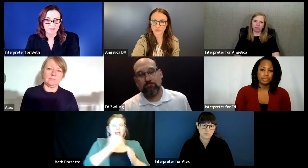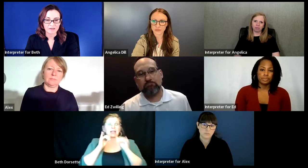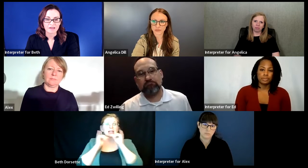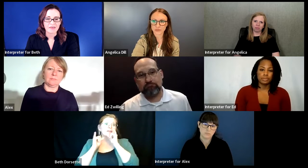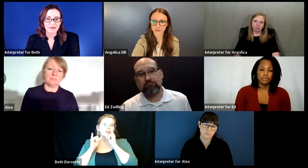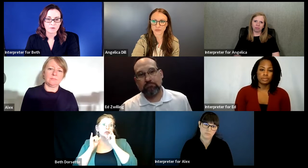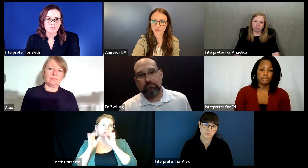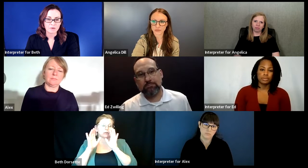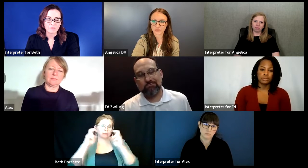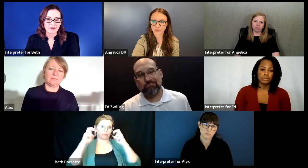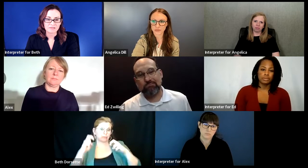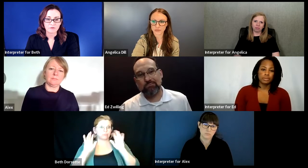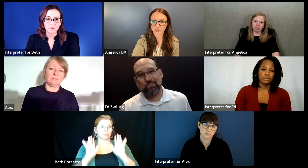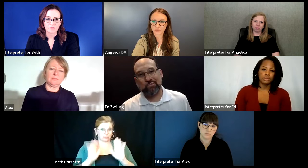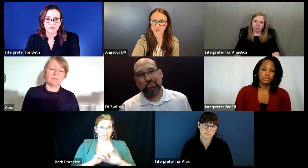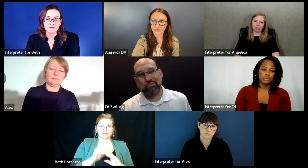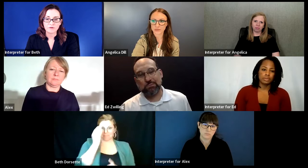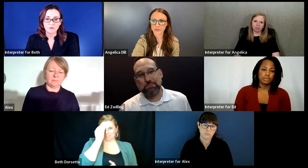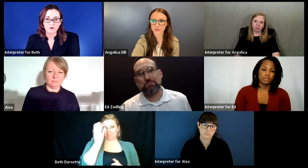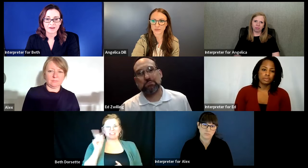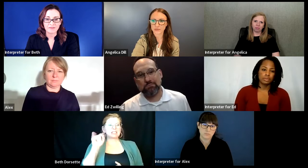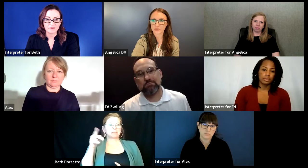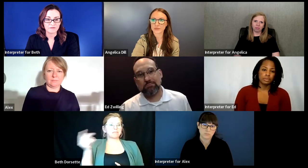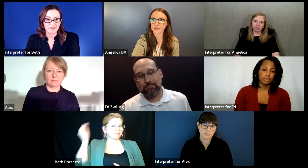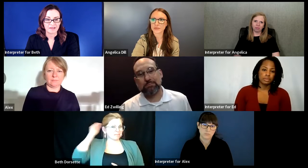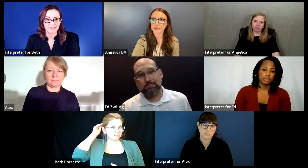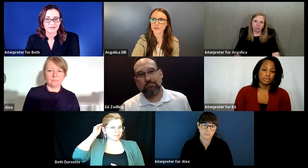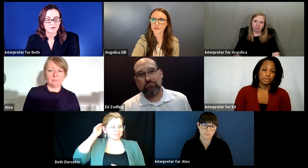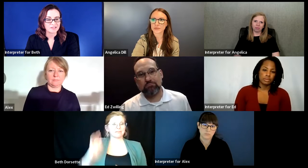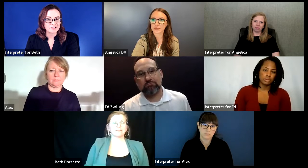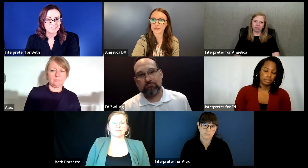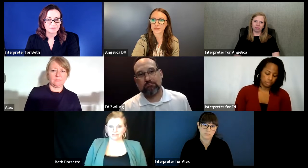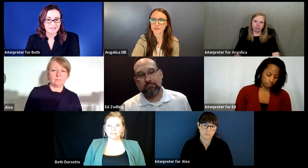And that works out best for both the interviewer and the interviewee so that's just a tip to